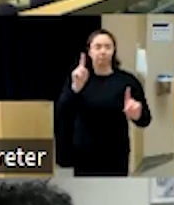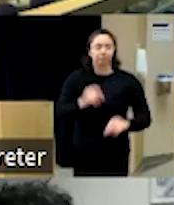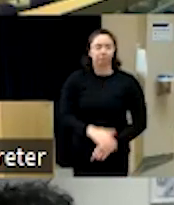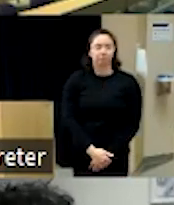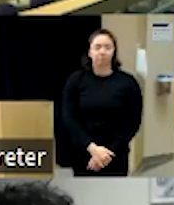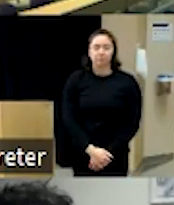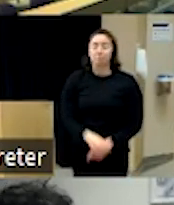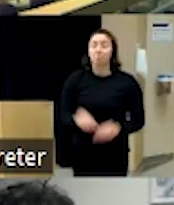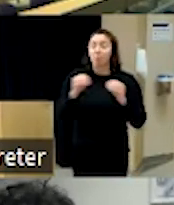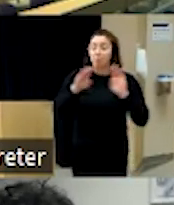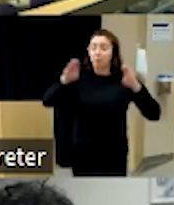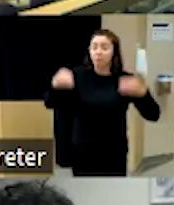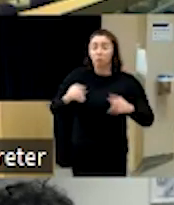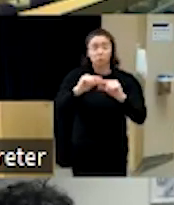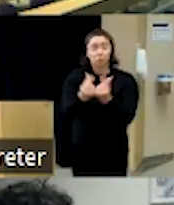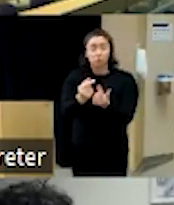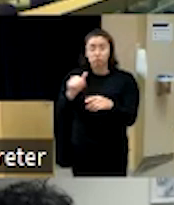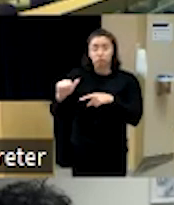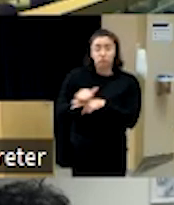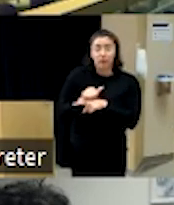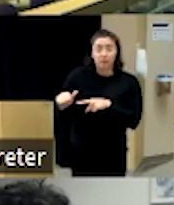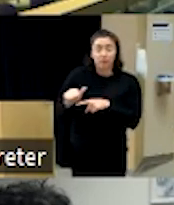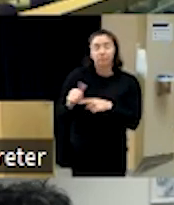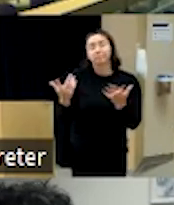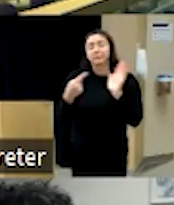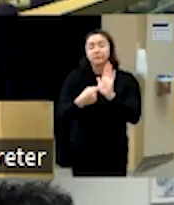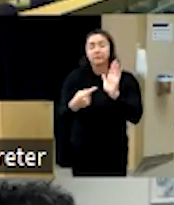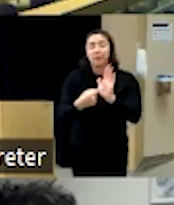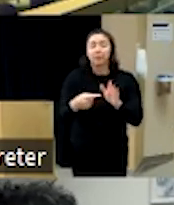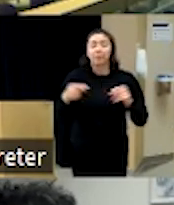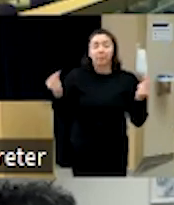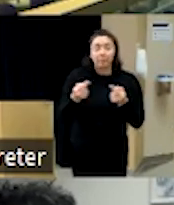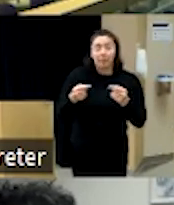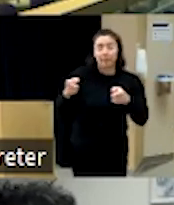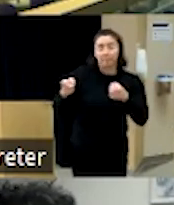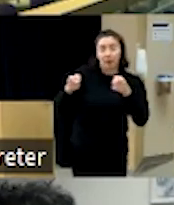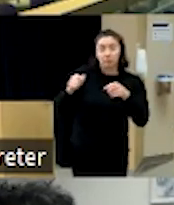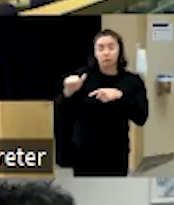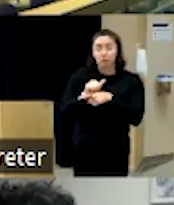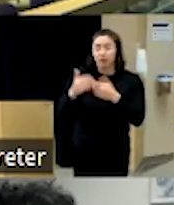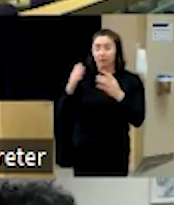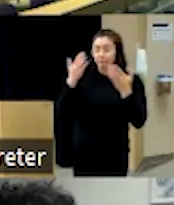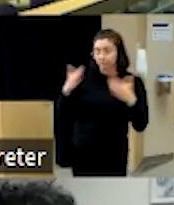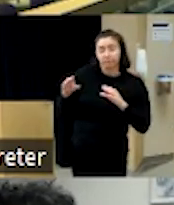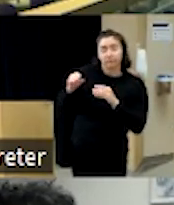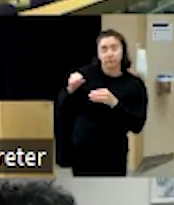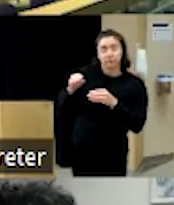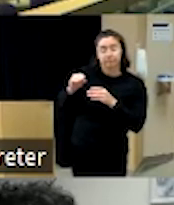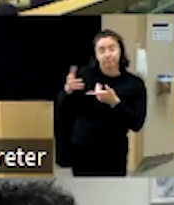focus on group treatment for for example we're explaining pain we explain the how pain and